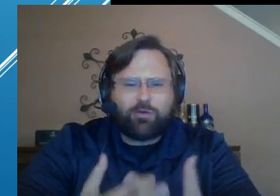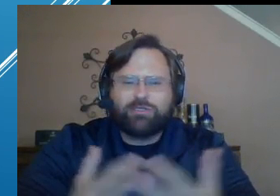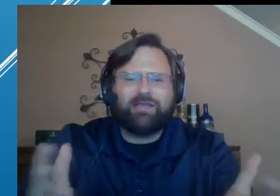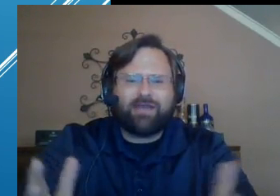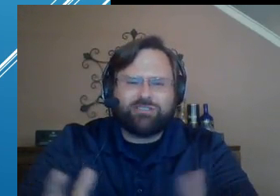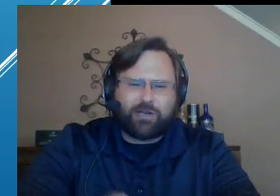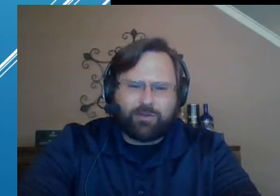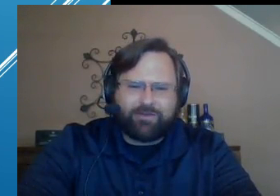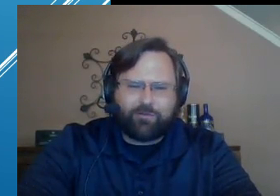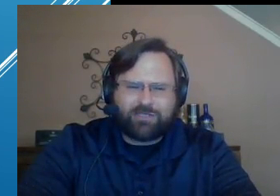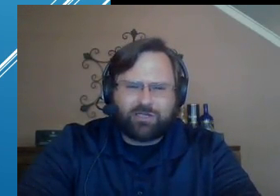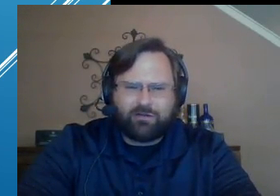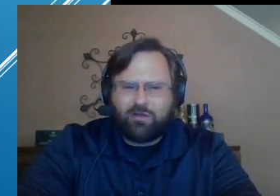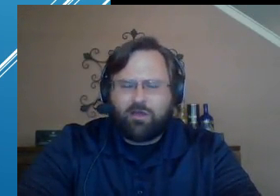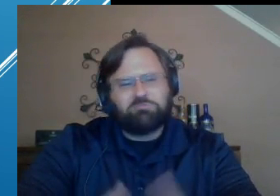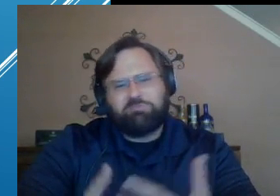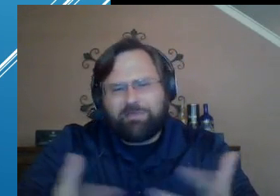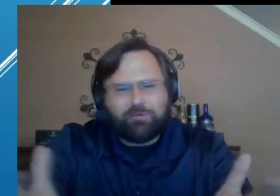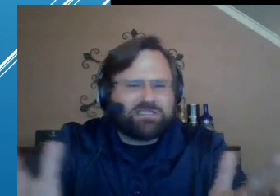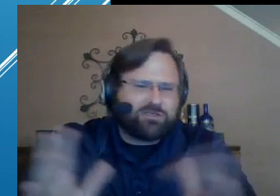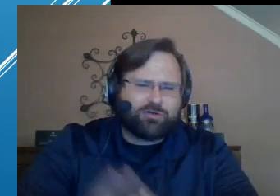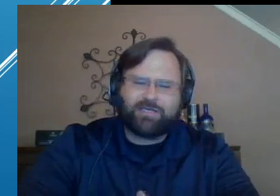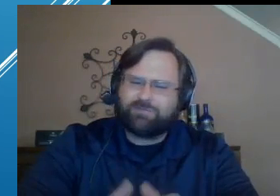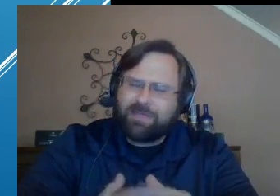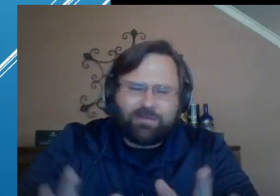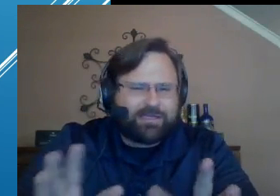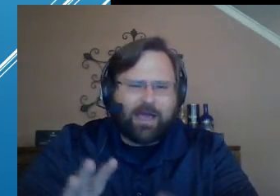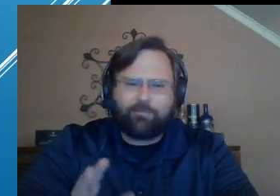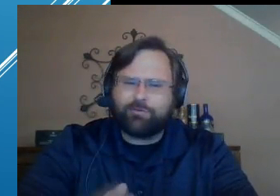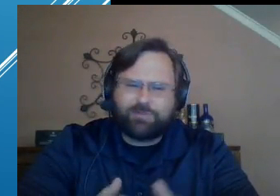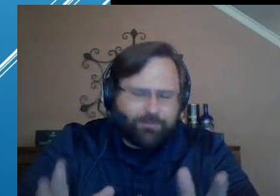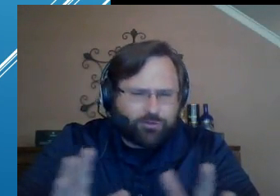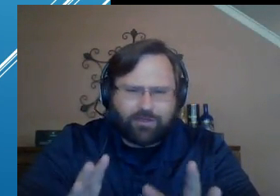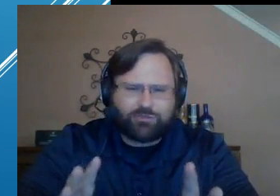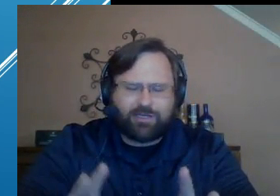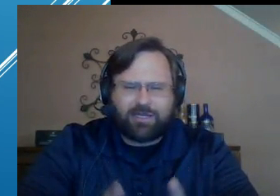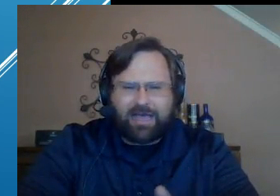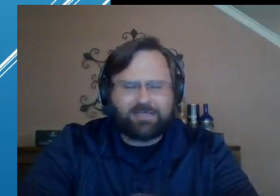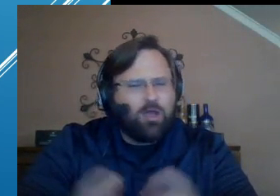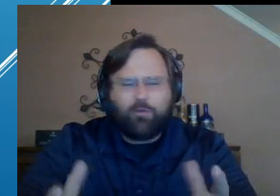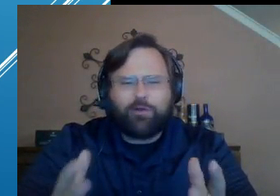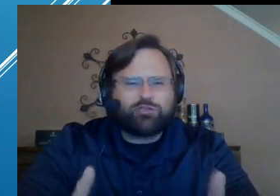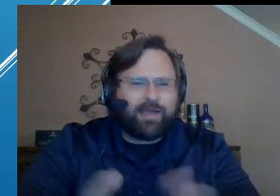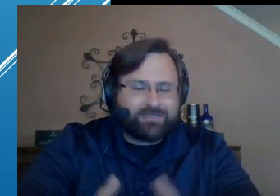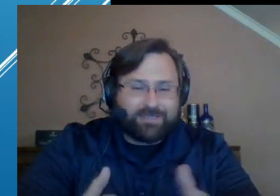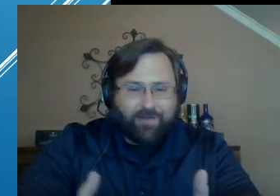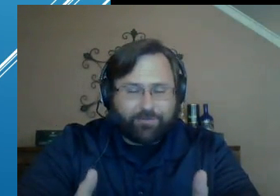in order to convey general information people see the trees people eat the apples people enjoy the class when you're not trying to specify a